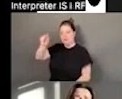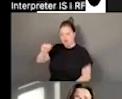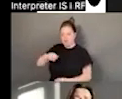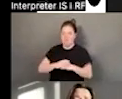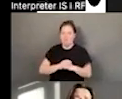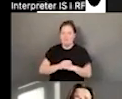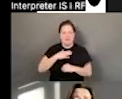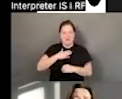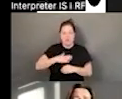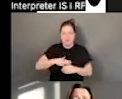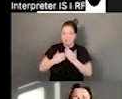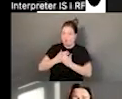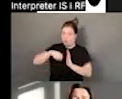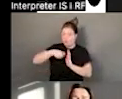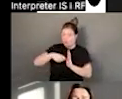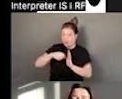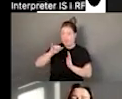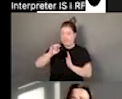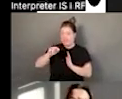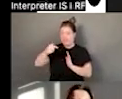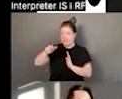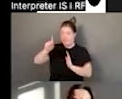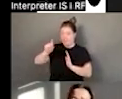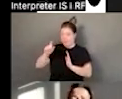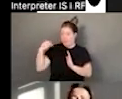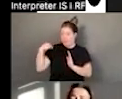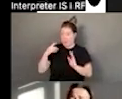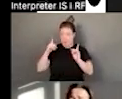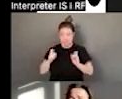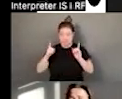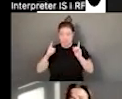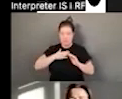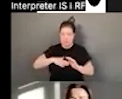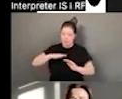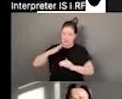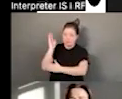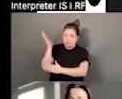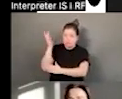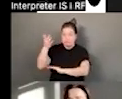just starting that one and then all projects come to an end. So we also have a finished project